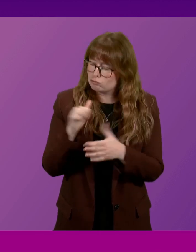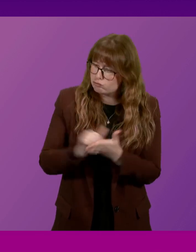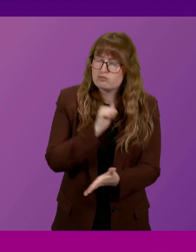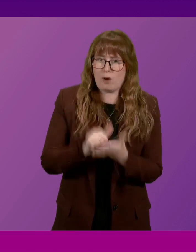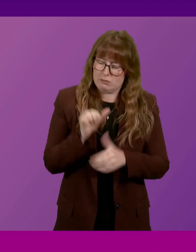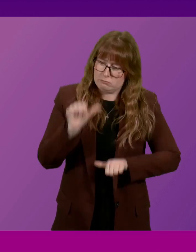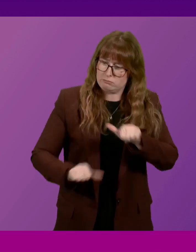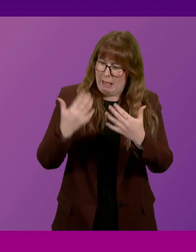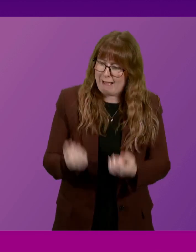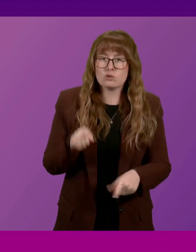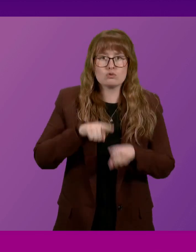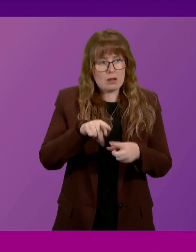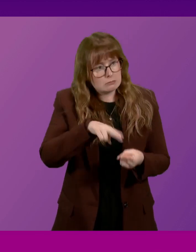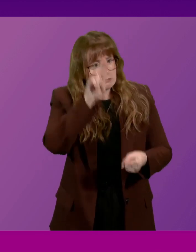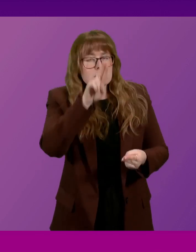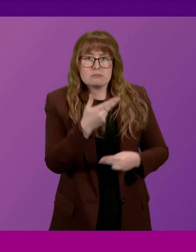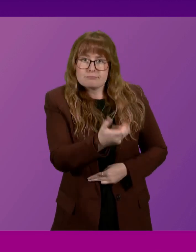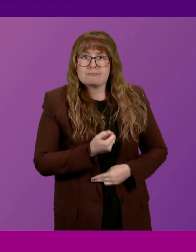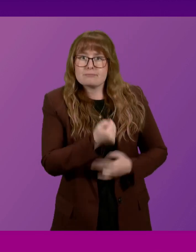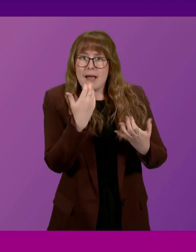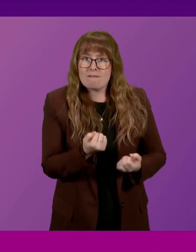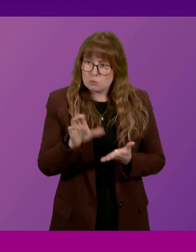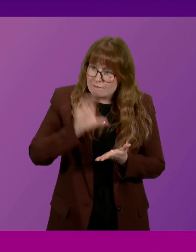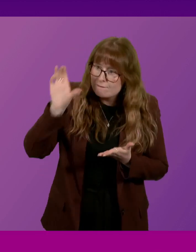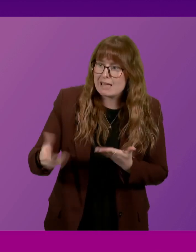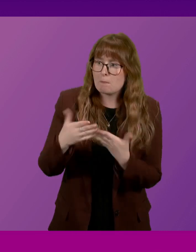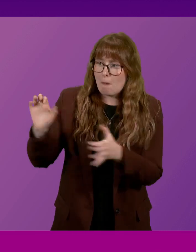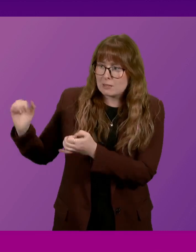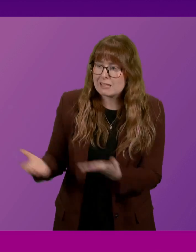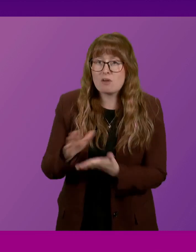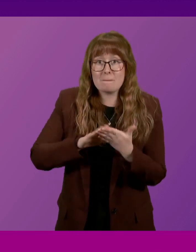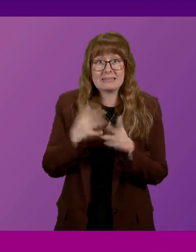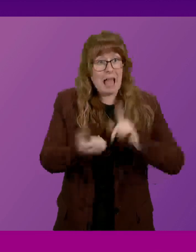raise revenue, invest in our public services and improve outcomes for the people of Scotland.